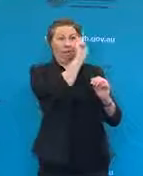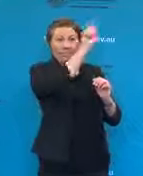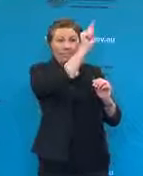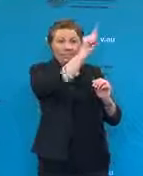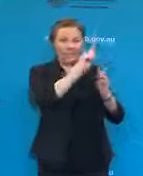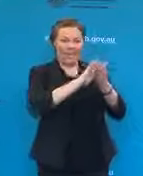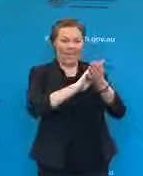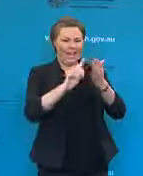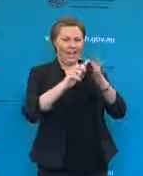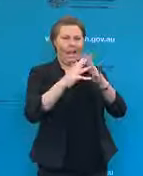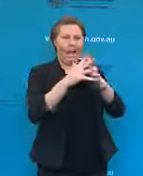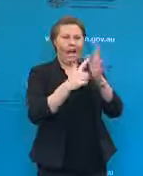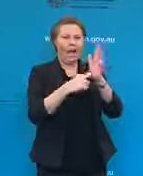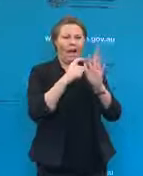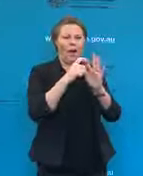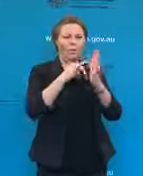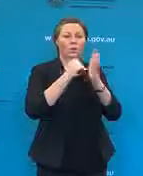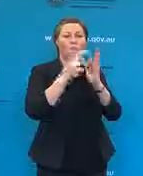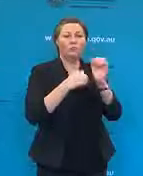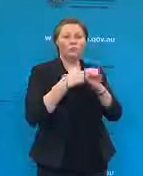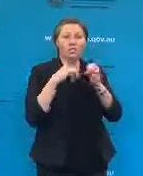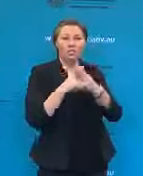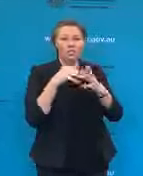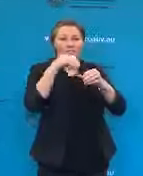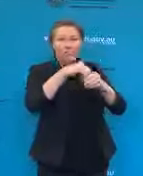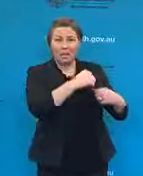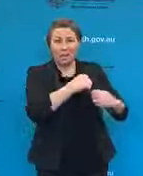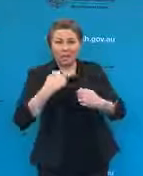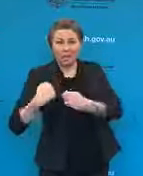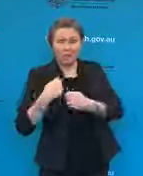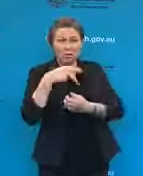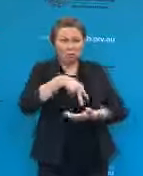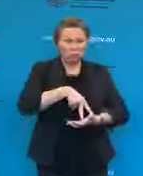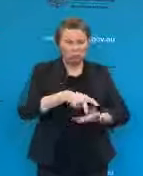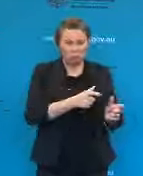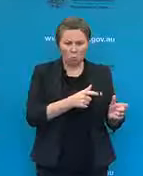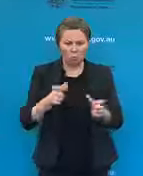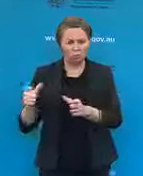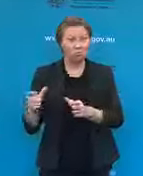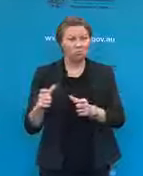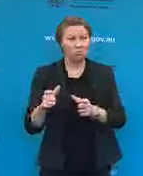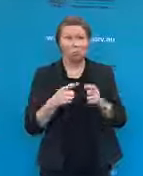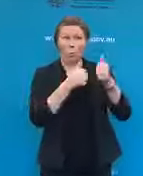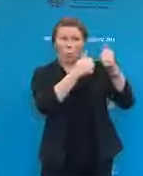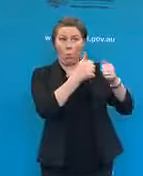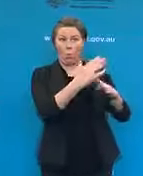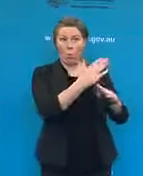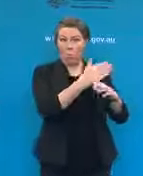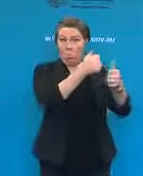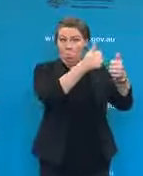ADF have been a great resource the moment no state and territory needs their resource but that offer is there.